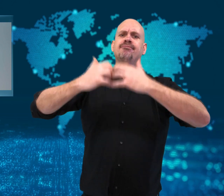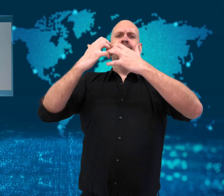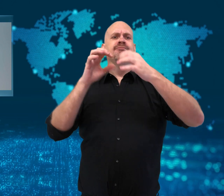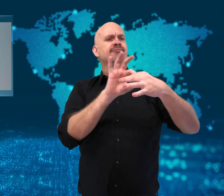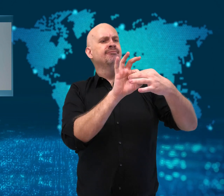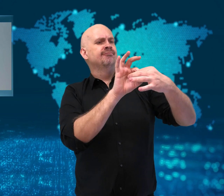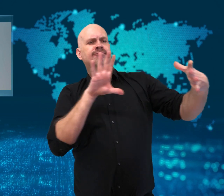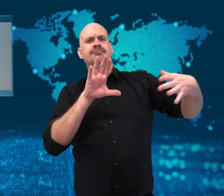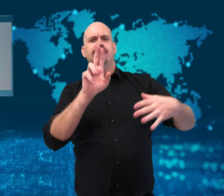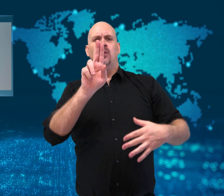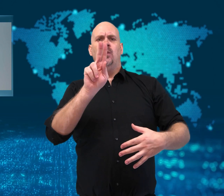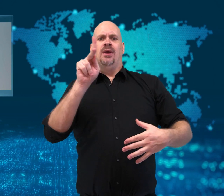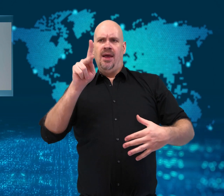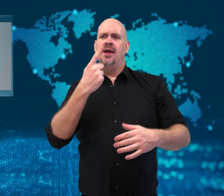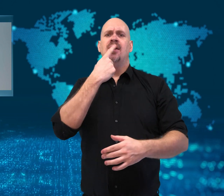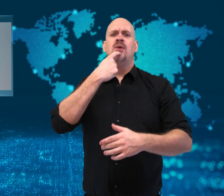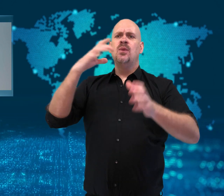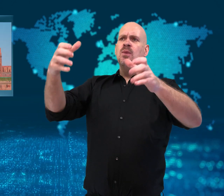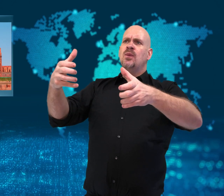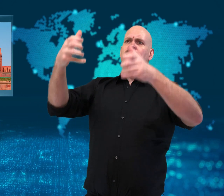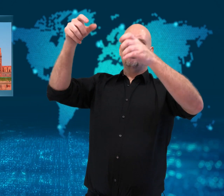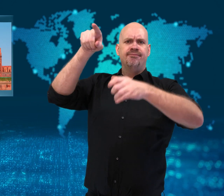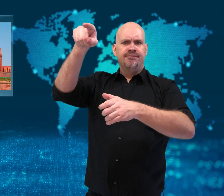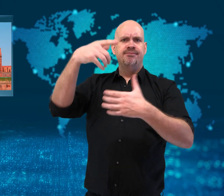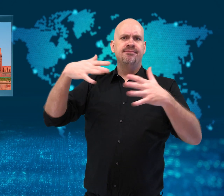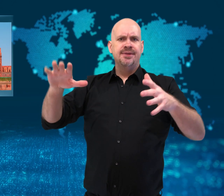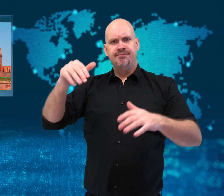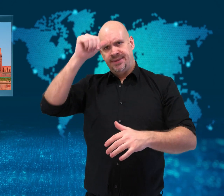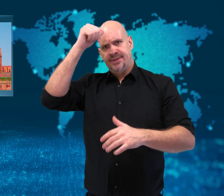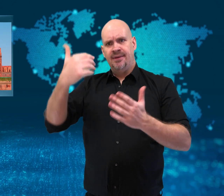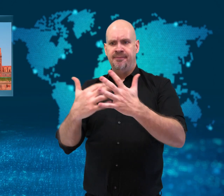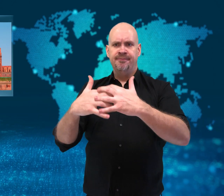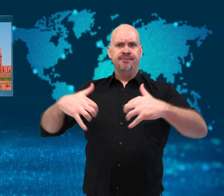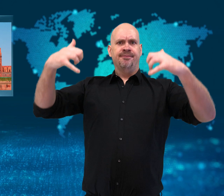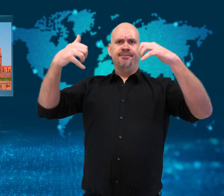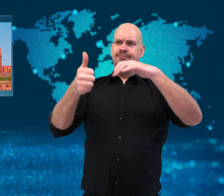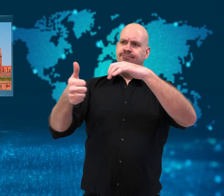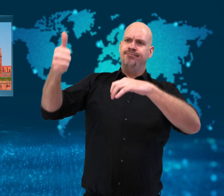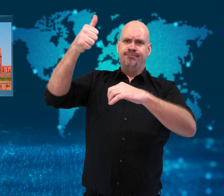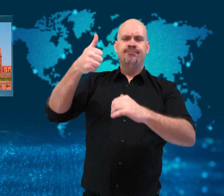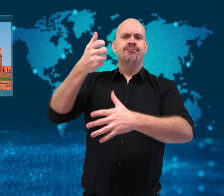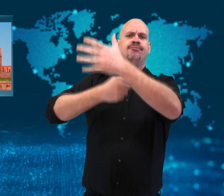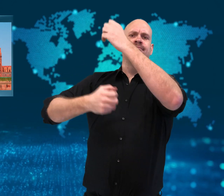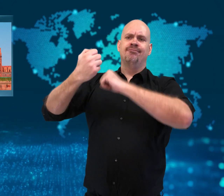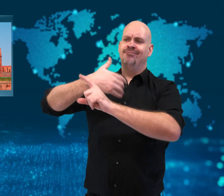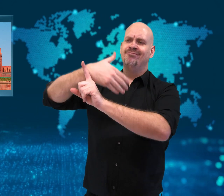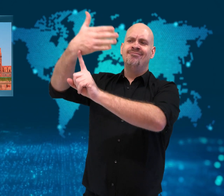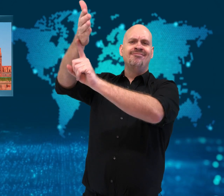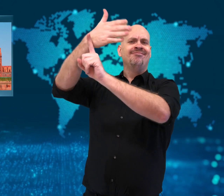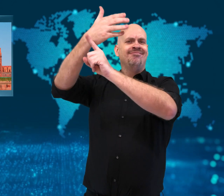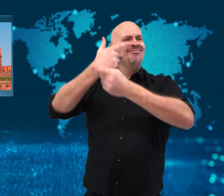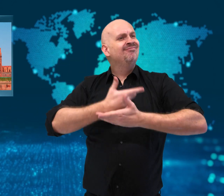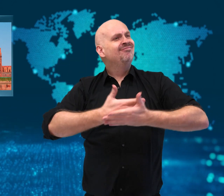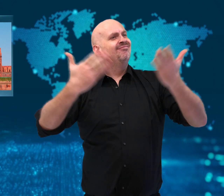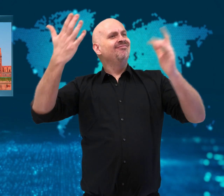a military parade to commemorate the founding of the republic.